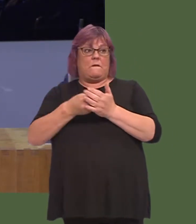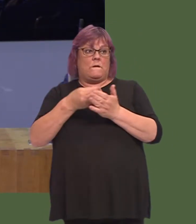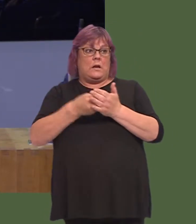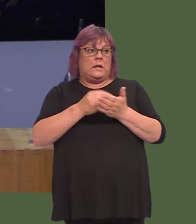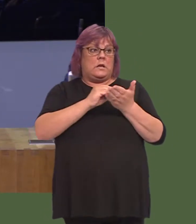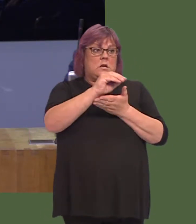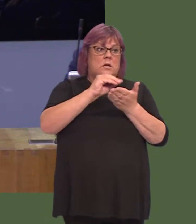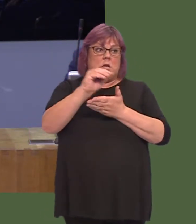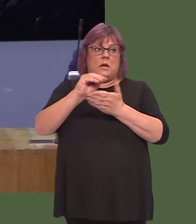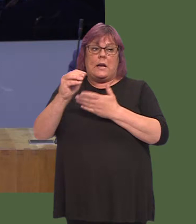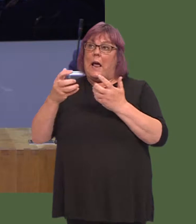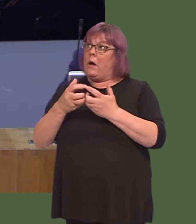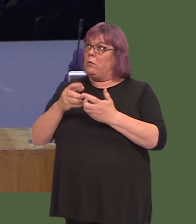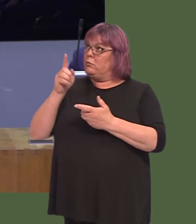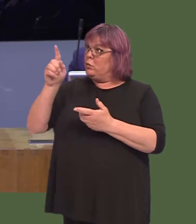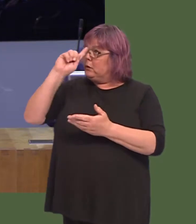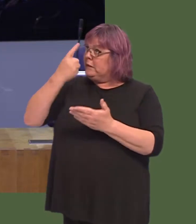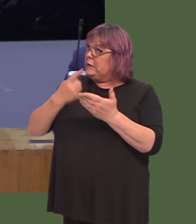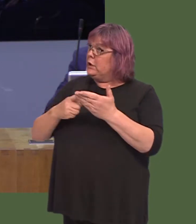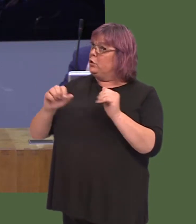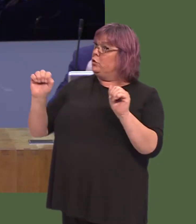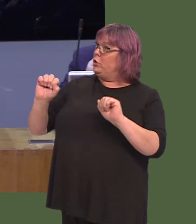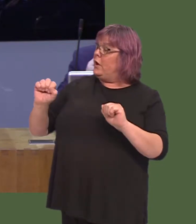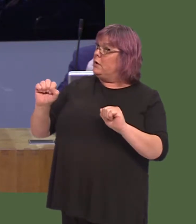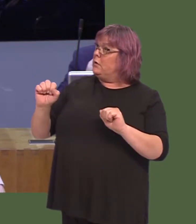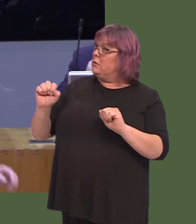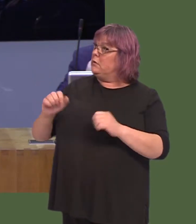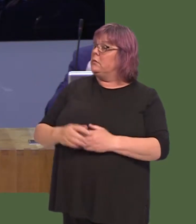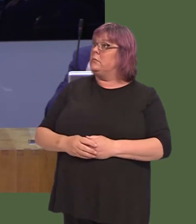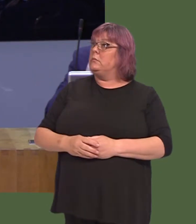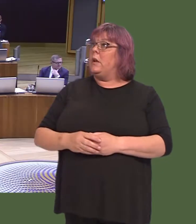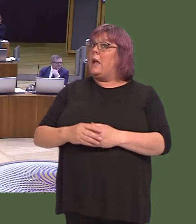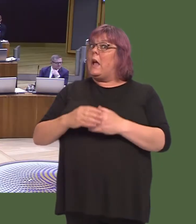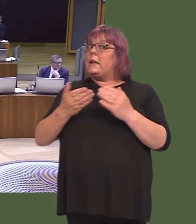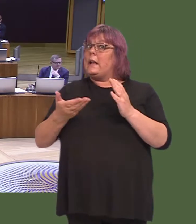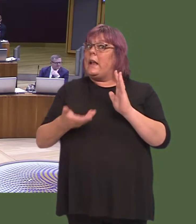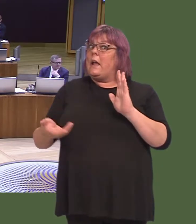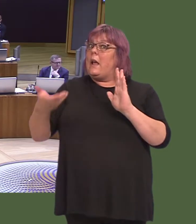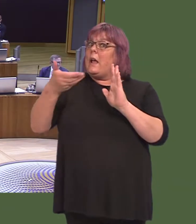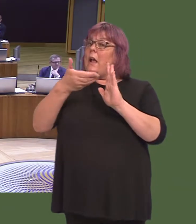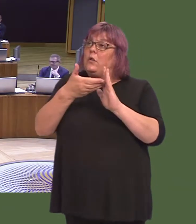So, First Minister, have you made that decision yet, and will you be using any extra moneys